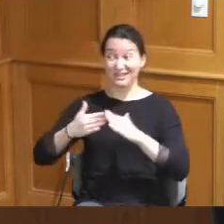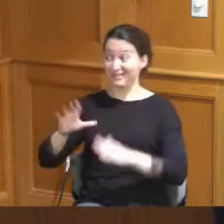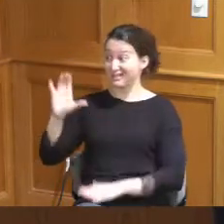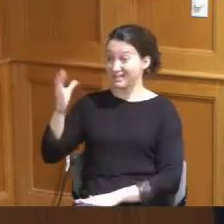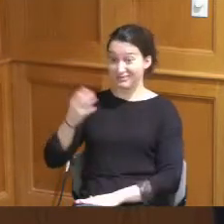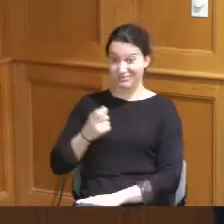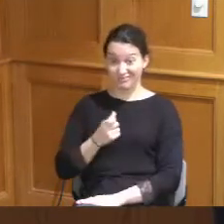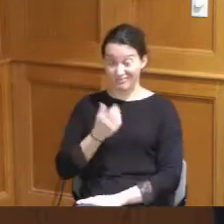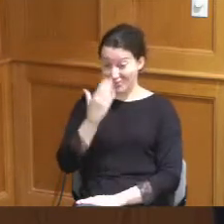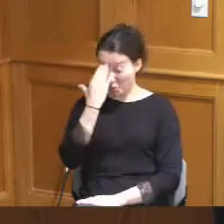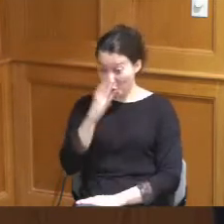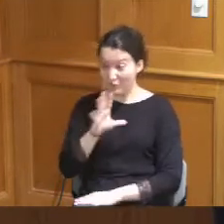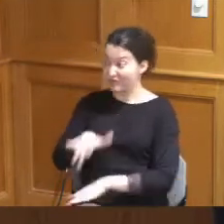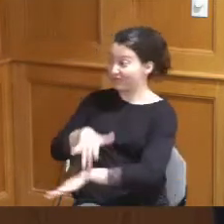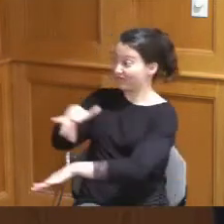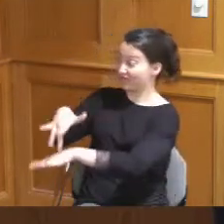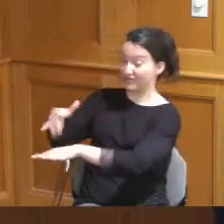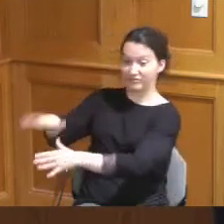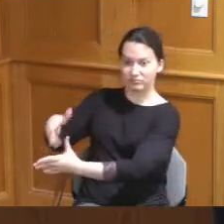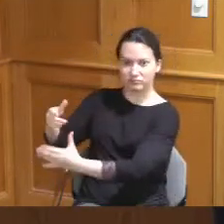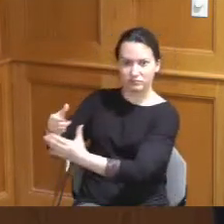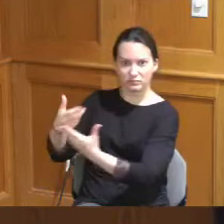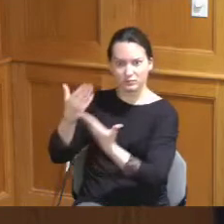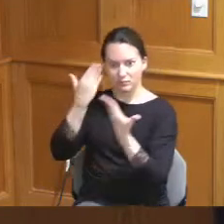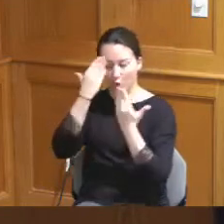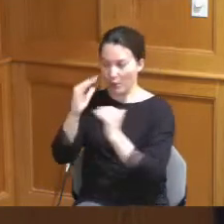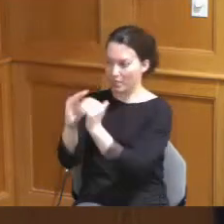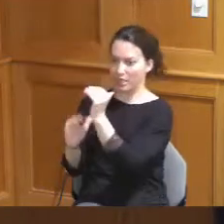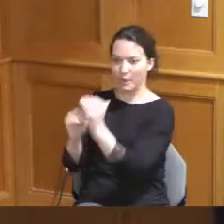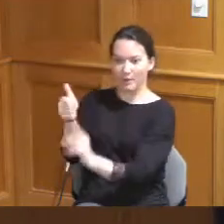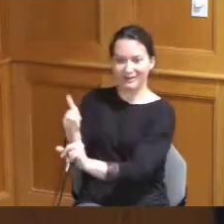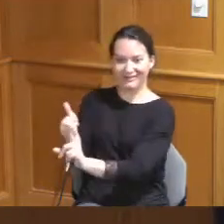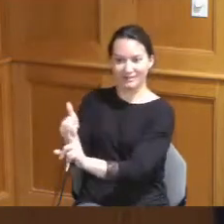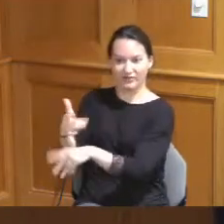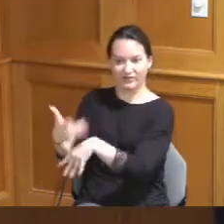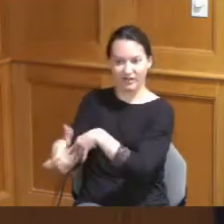not even really in there that much they didn't know that the building was available they didn't